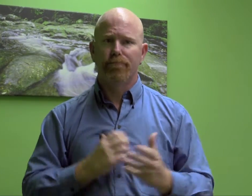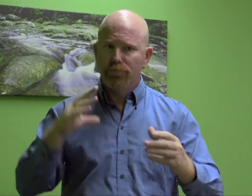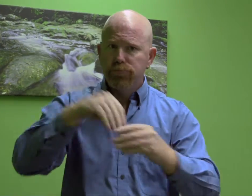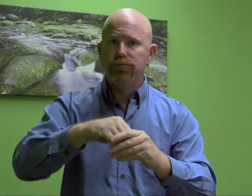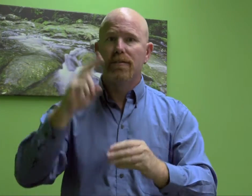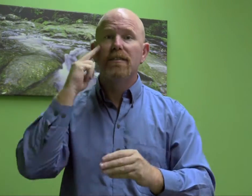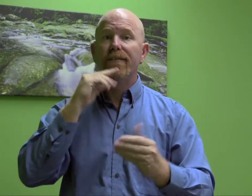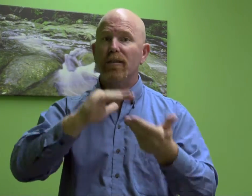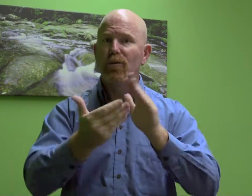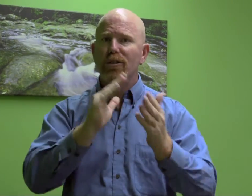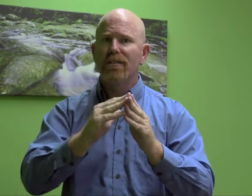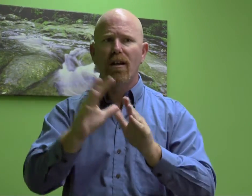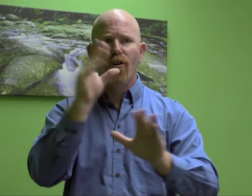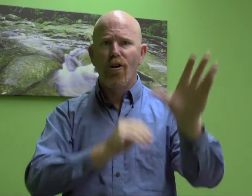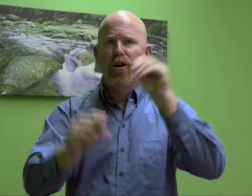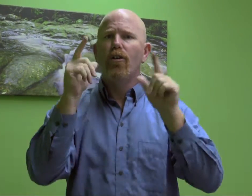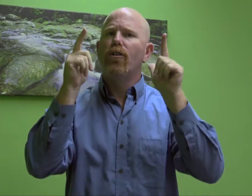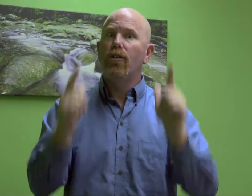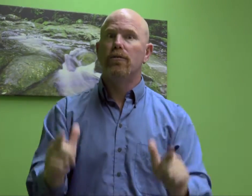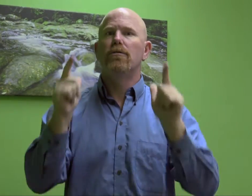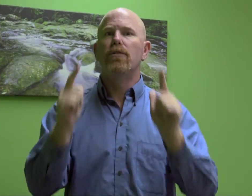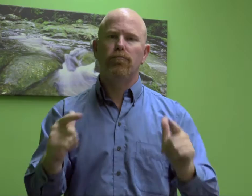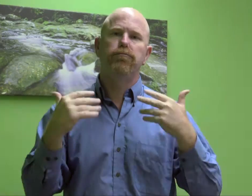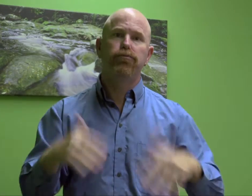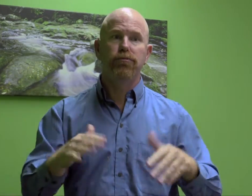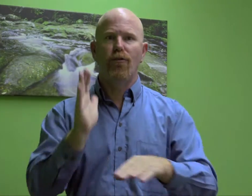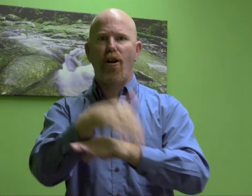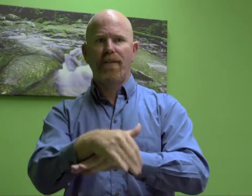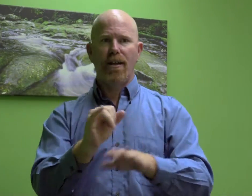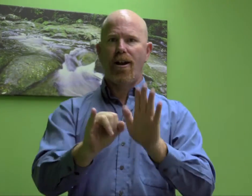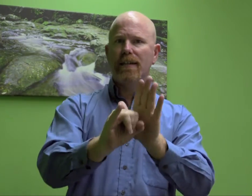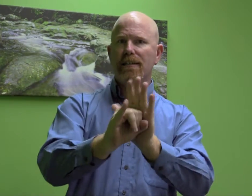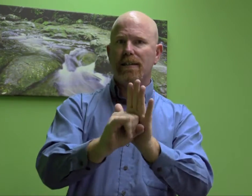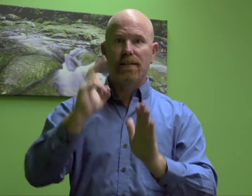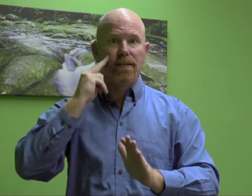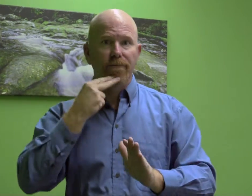There I was more involved in the deaf community and I learnt a lot about my deaf identity.